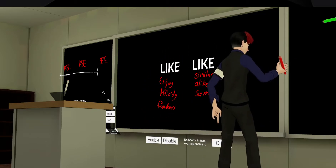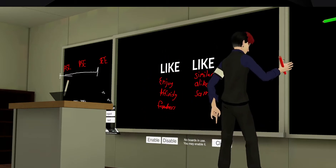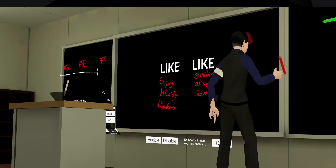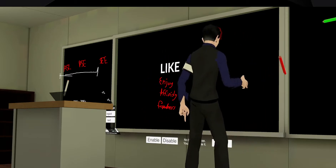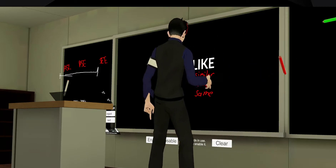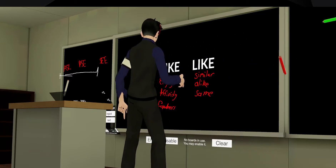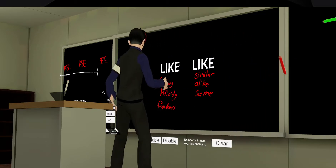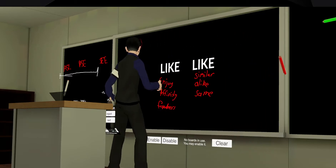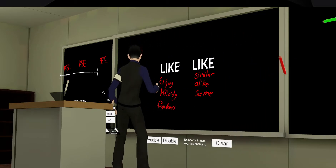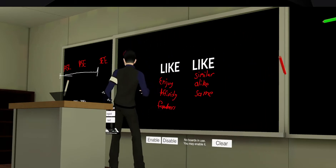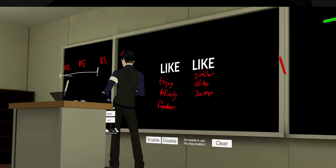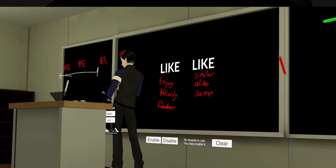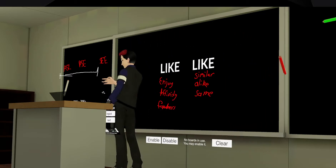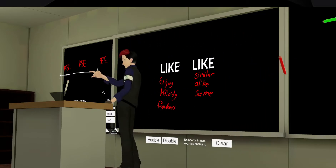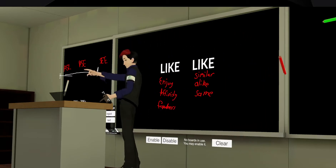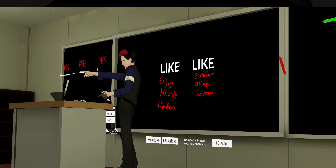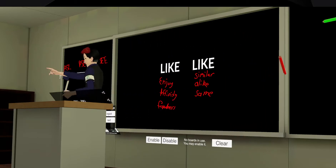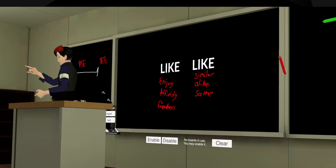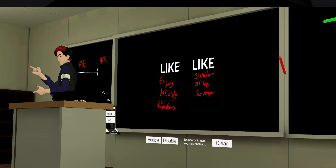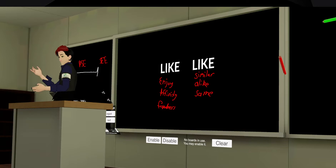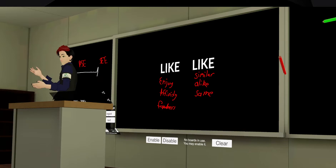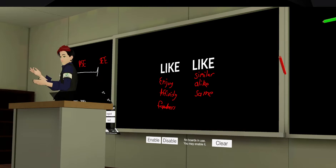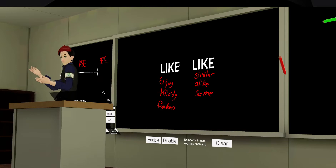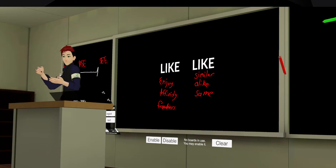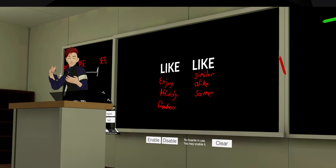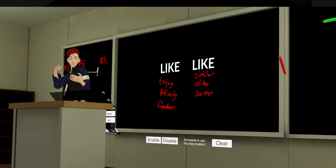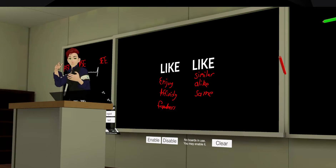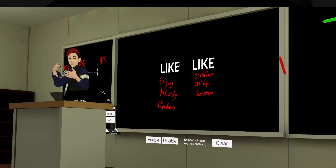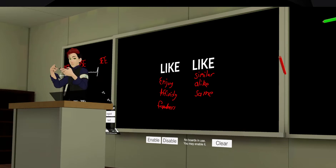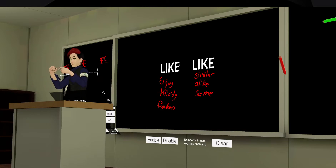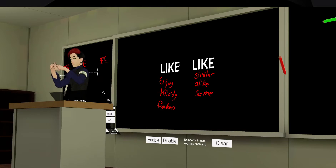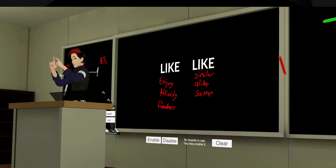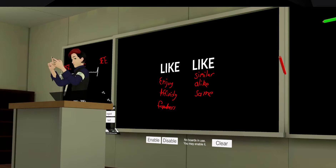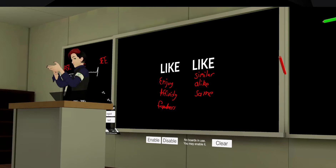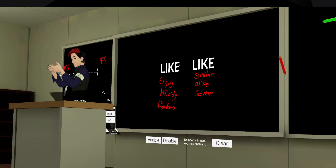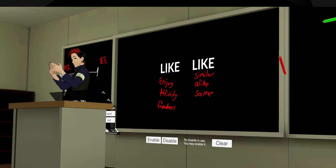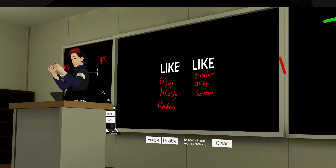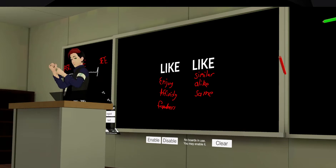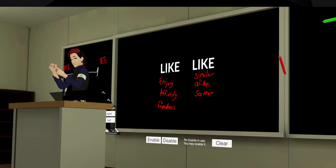alright yes so this is again back to our like multi-meaning